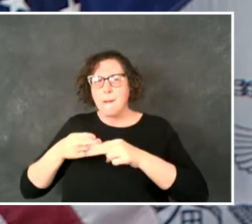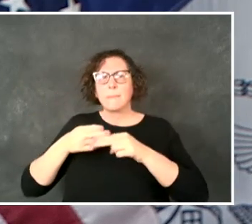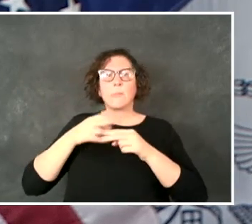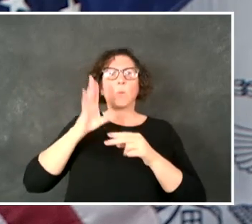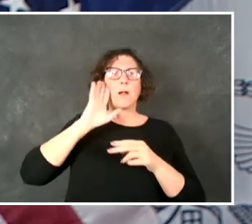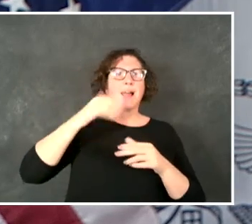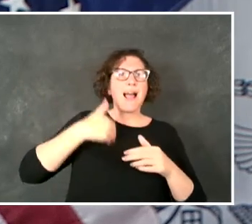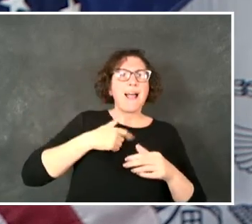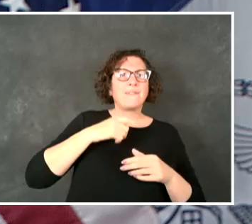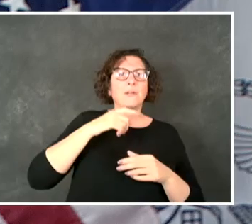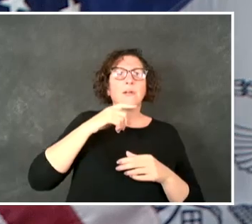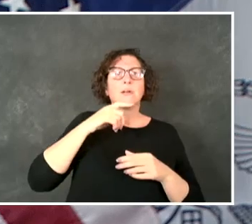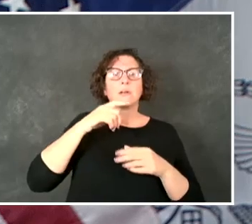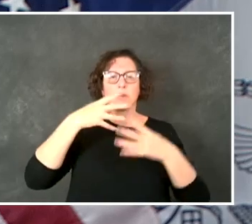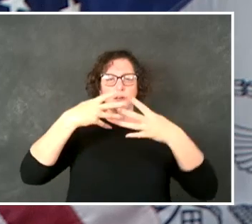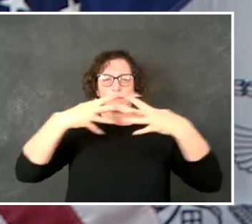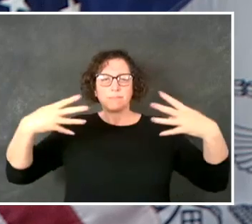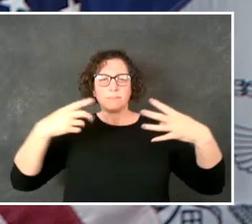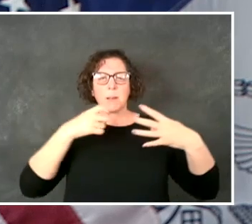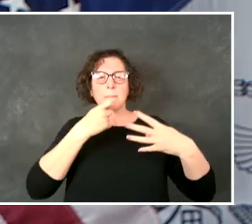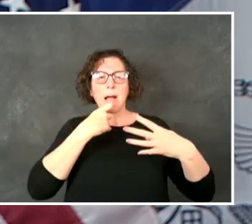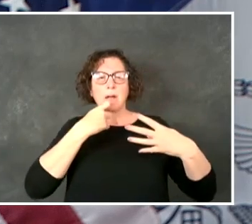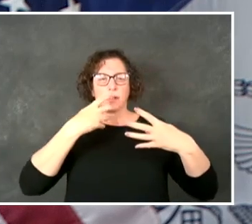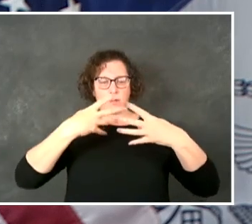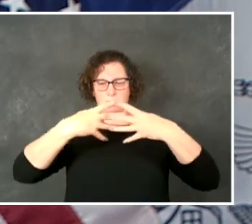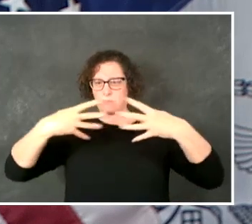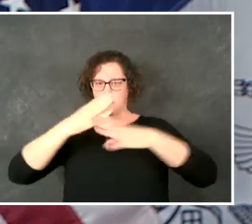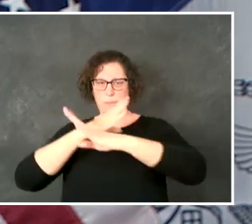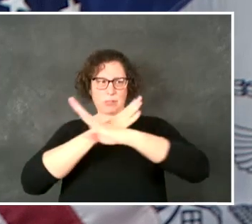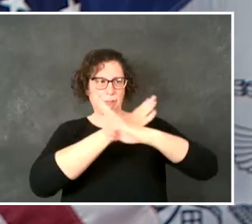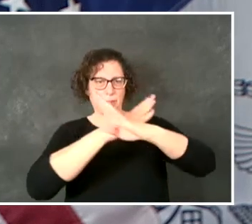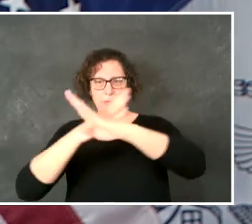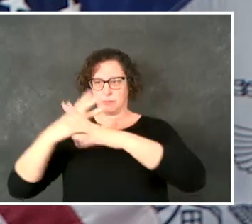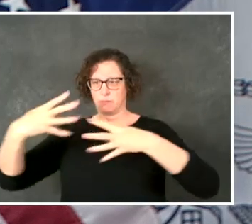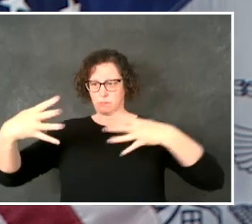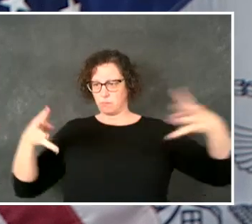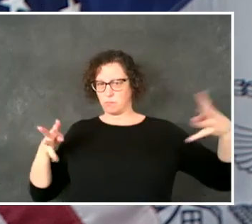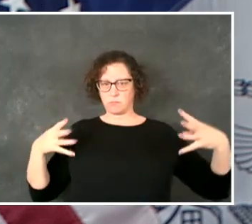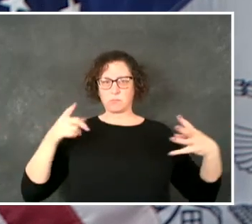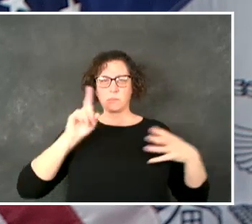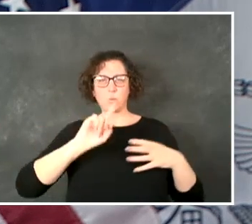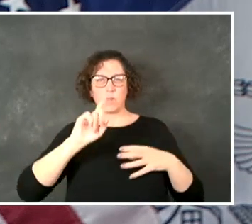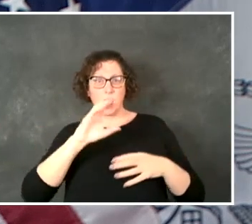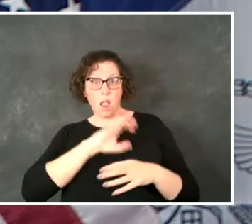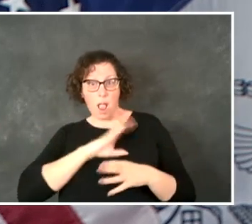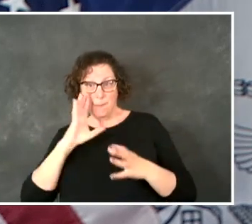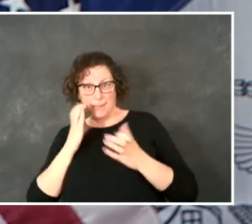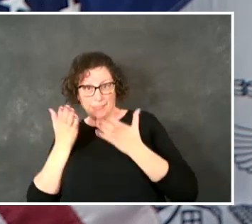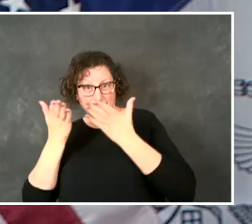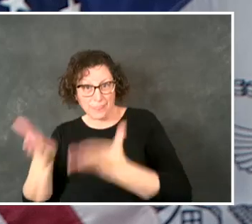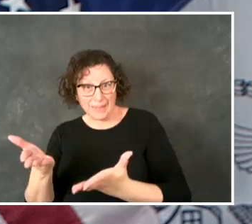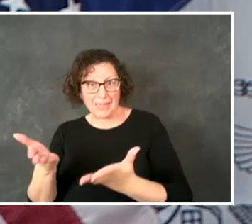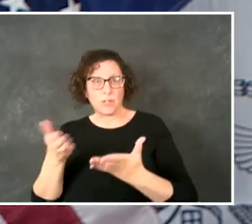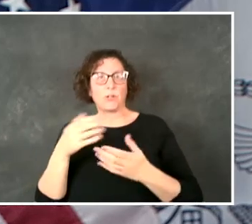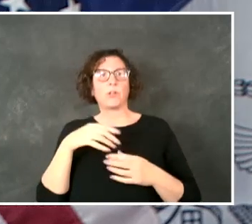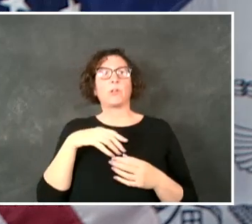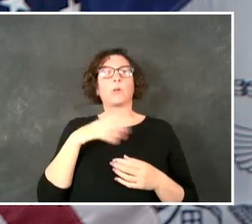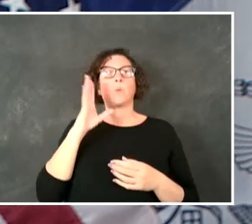YORKERS VISUAL WHAT THE PLANS WILL LOOK LIKE. WILL THERE BE BARRICADES? WHO WILL BE